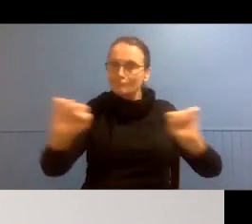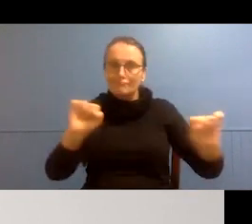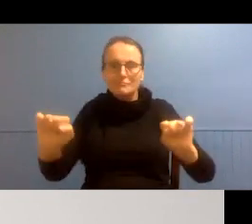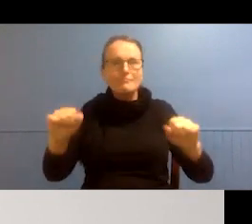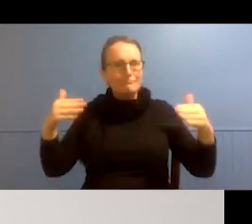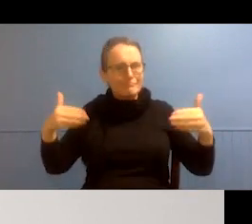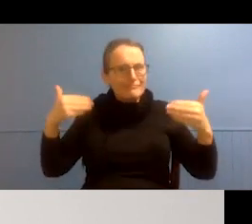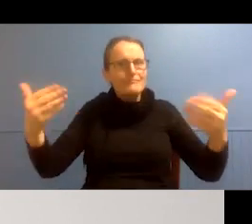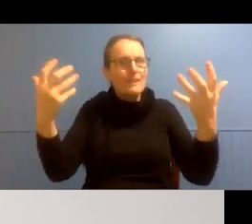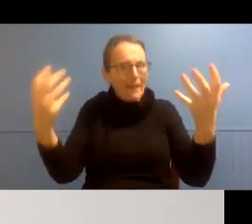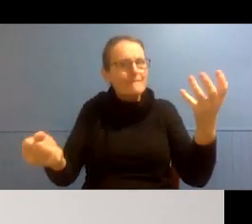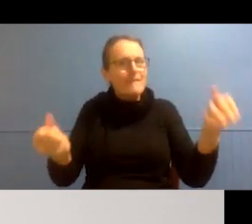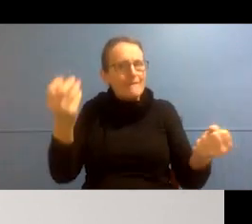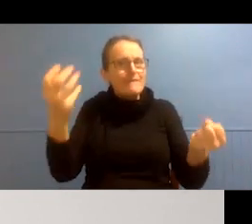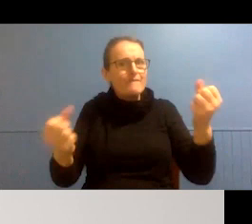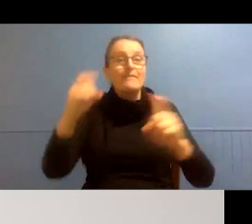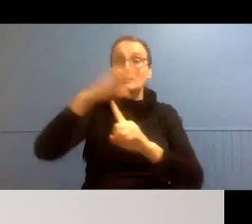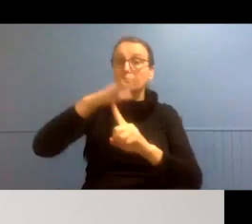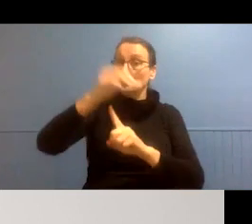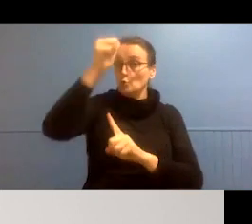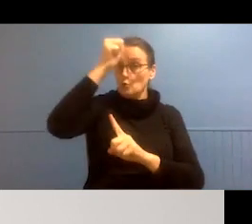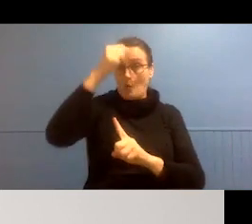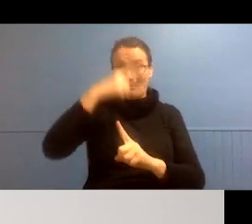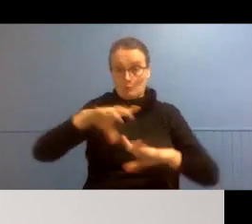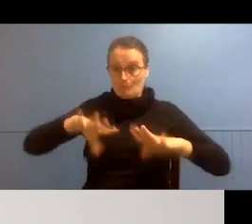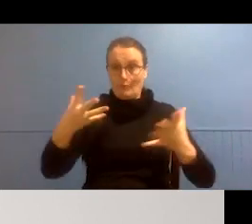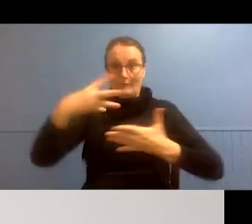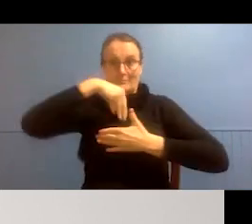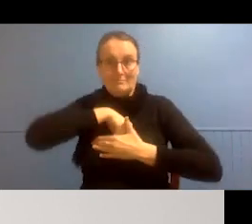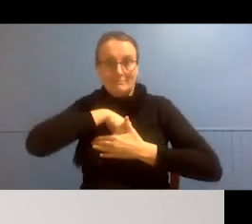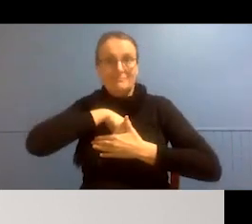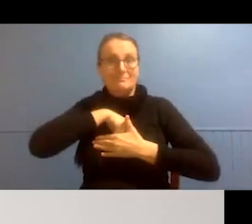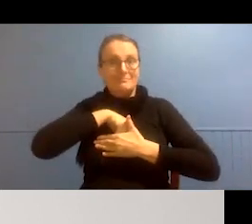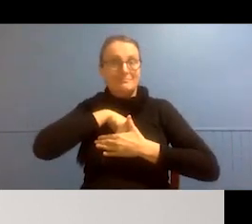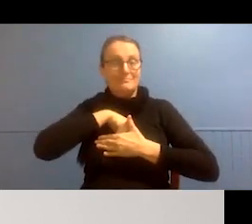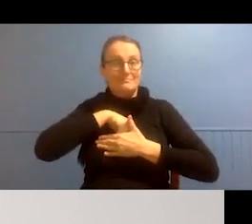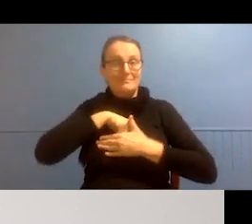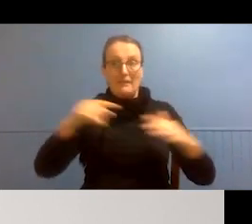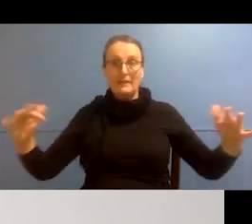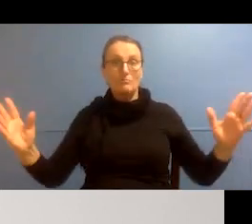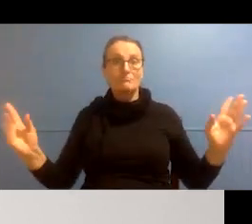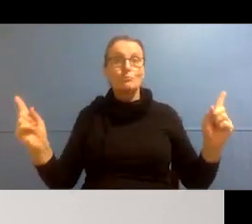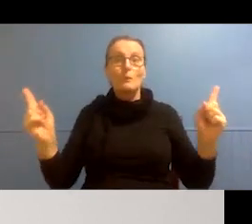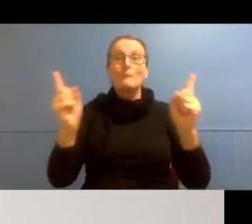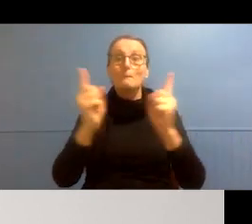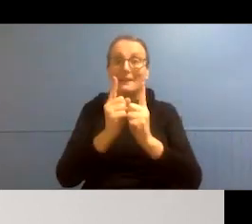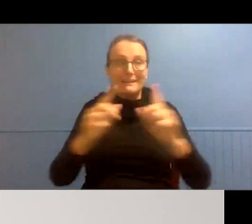know what they are because we're carrying them with us into the engagement across culture.